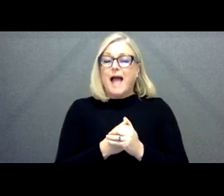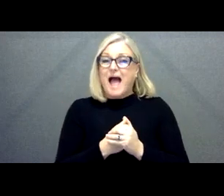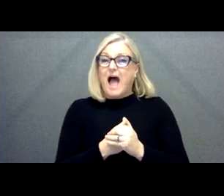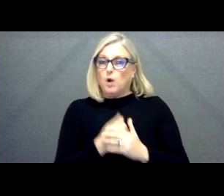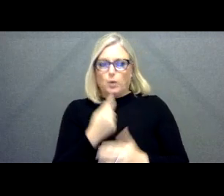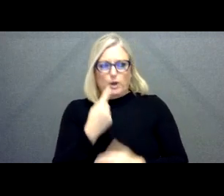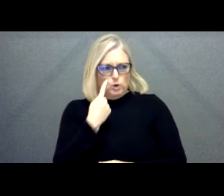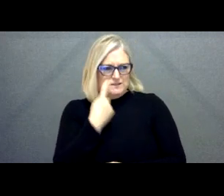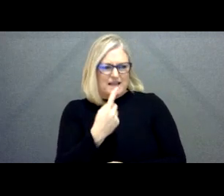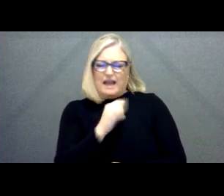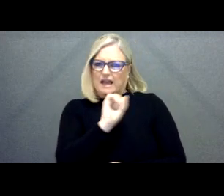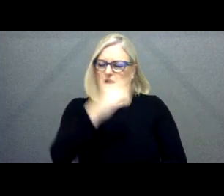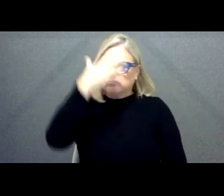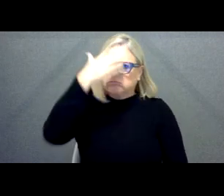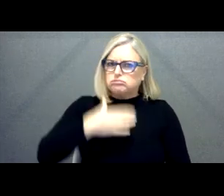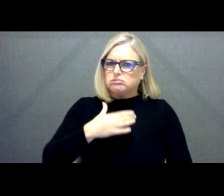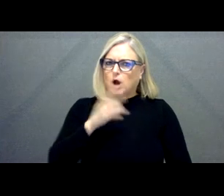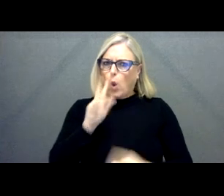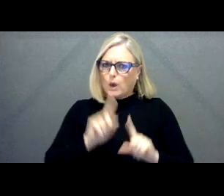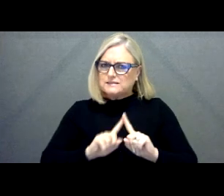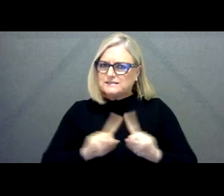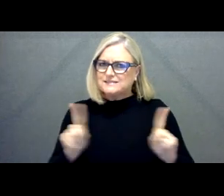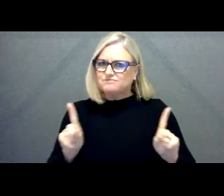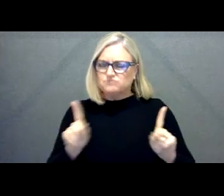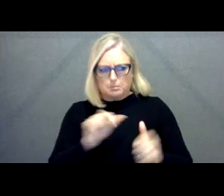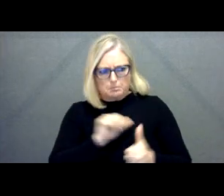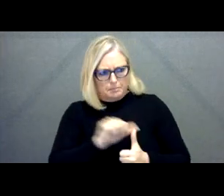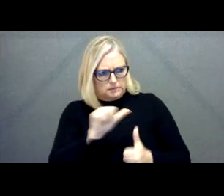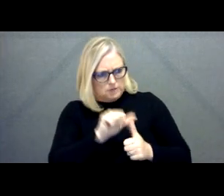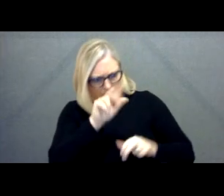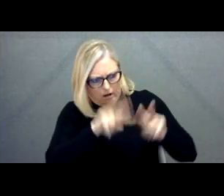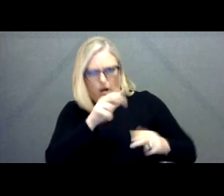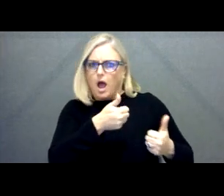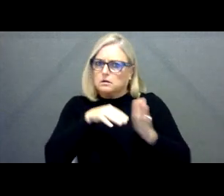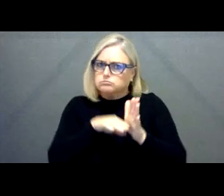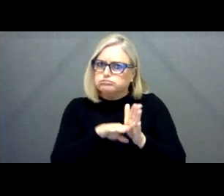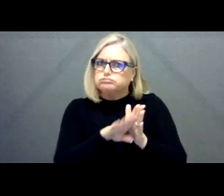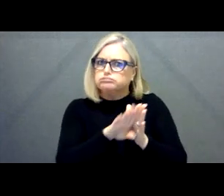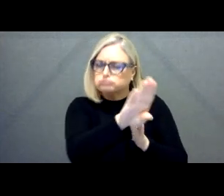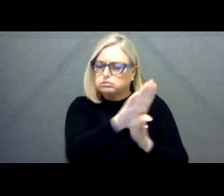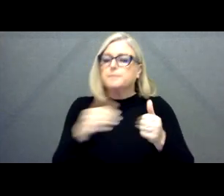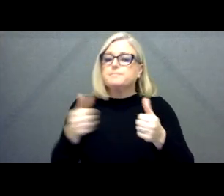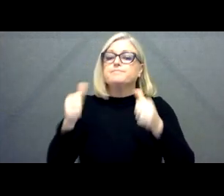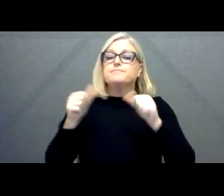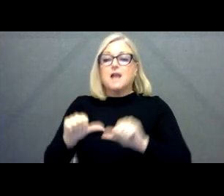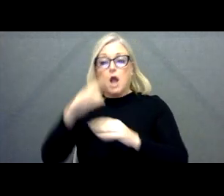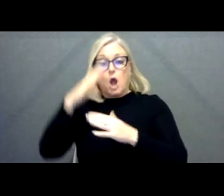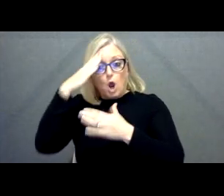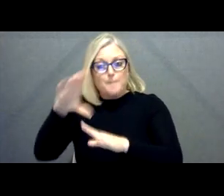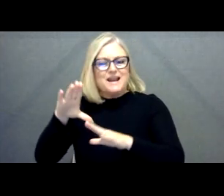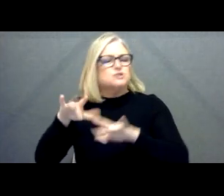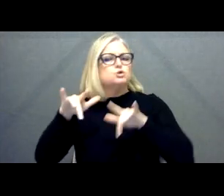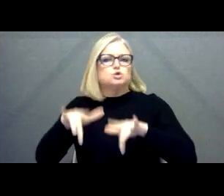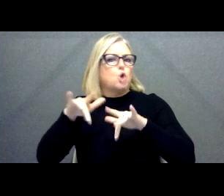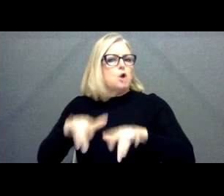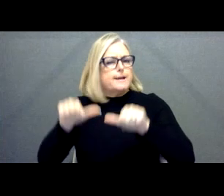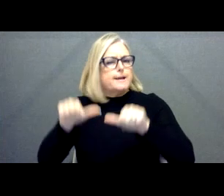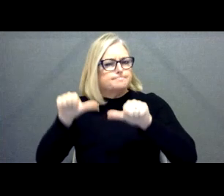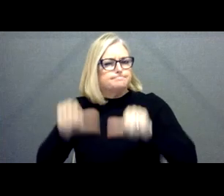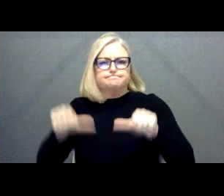as well um in terms of that accommodation there was no outcome at the time of that final report we